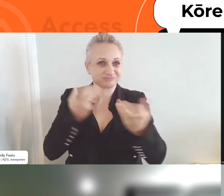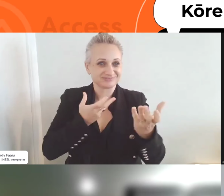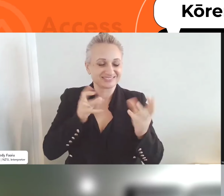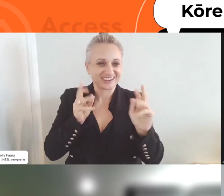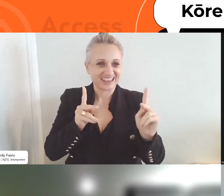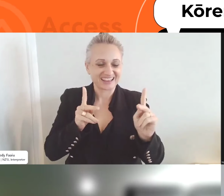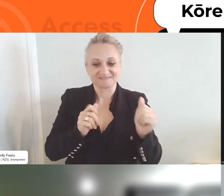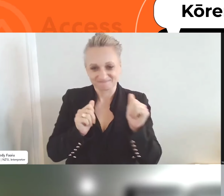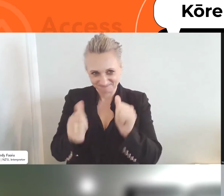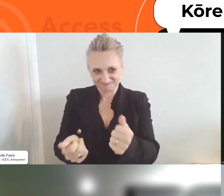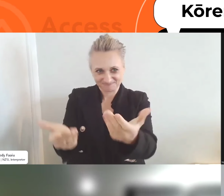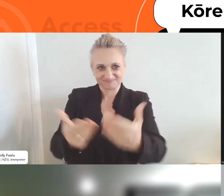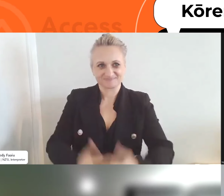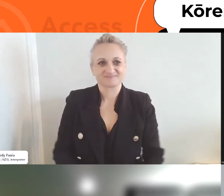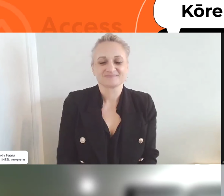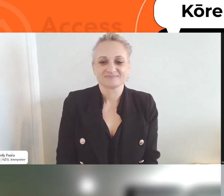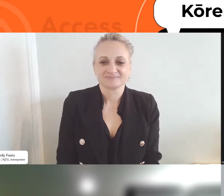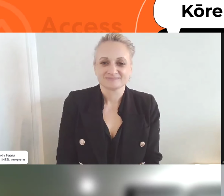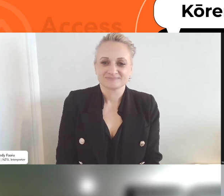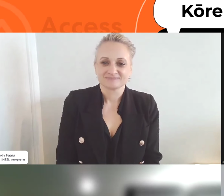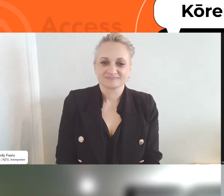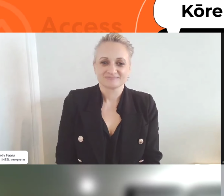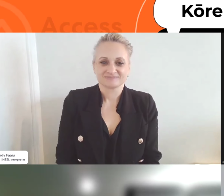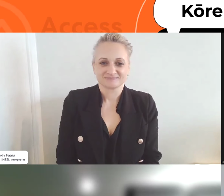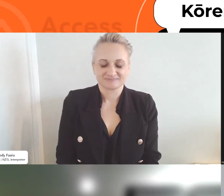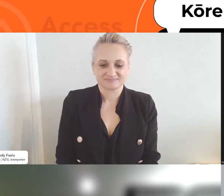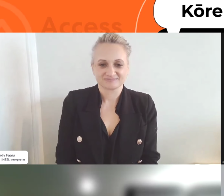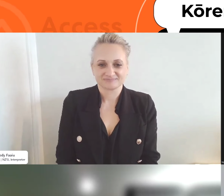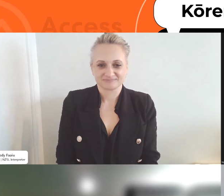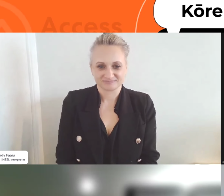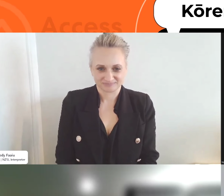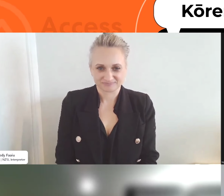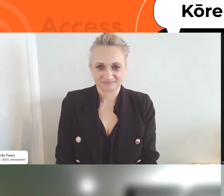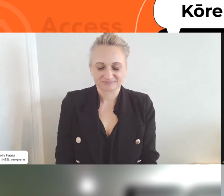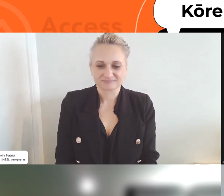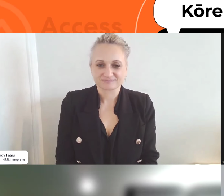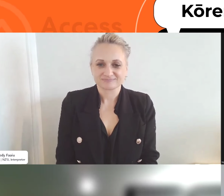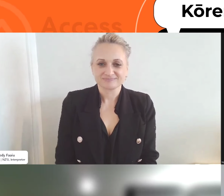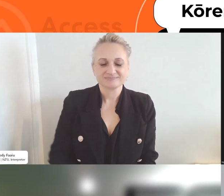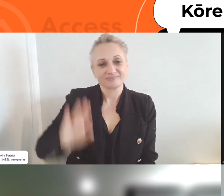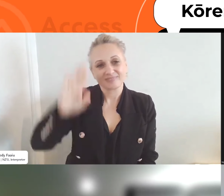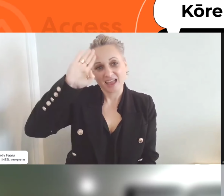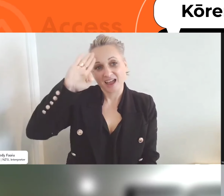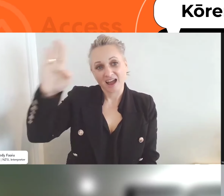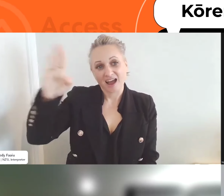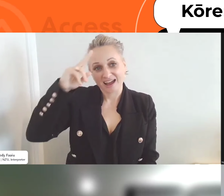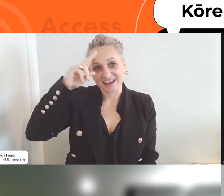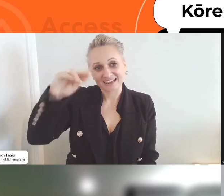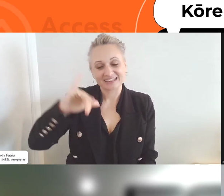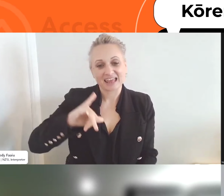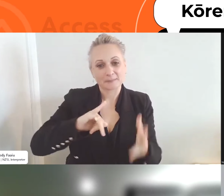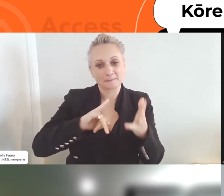Dr Sally. Thanks Juliana. So I'm Sally Britnell, I haven't met many